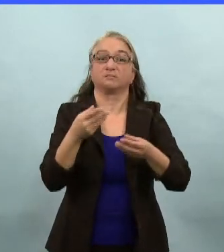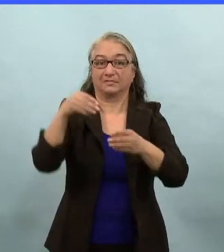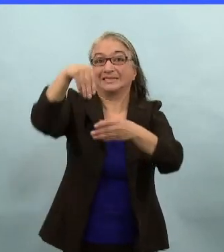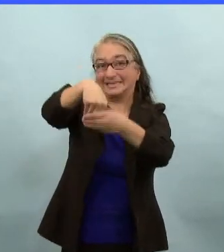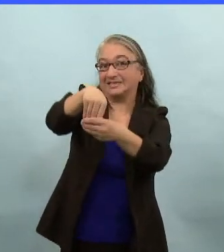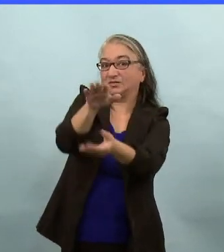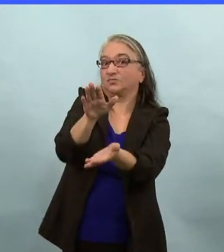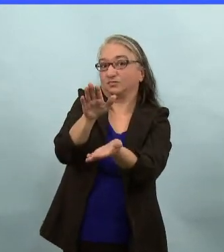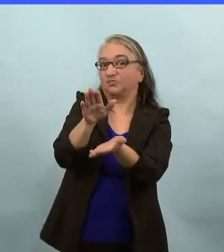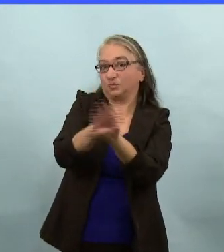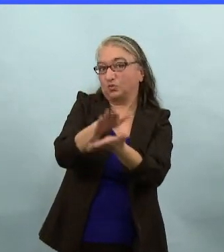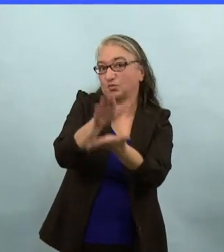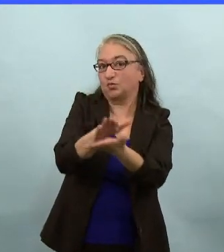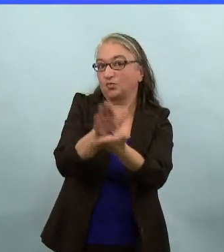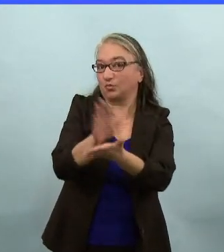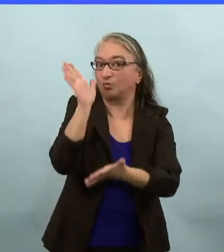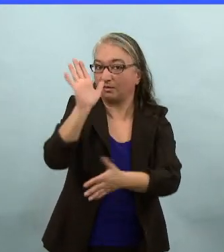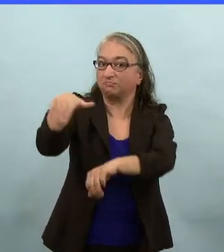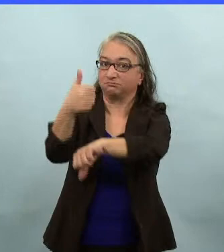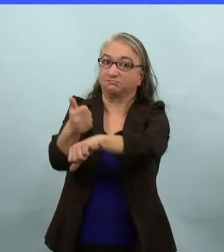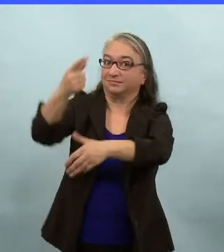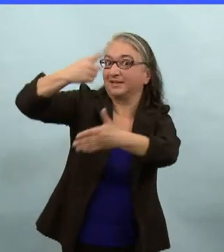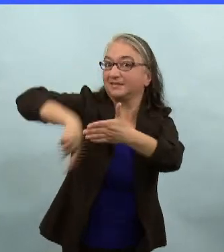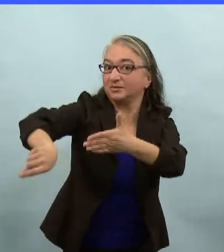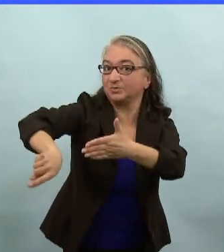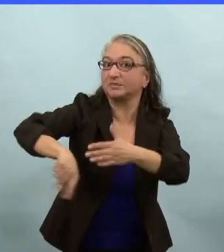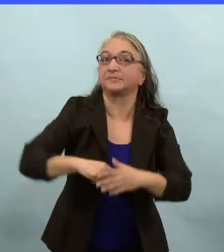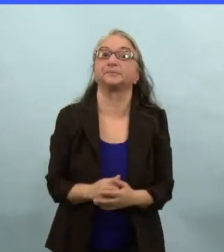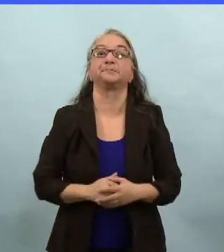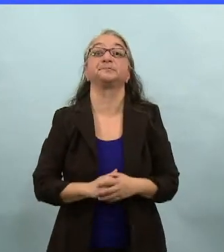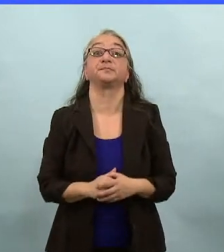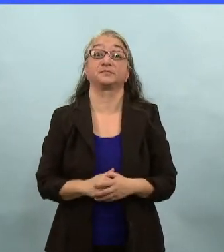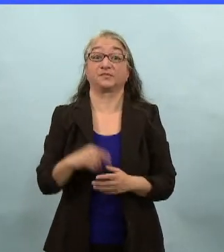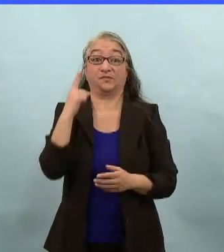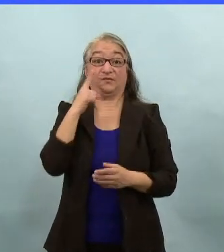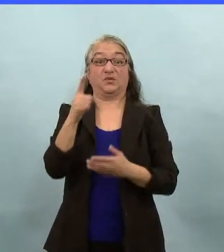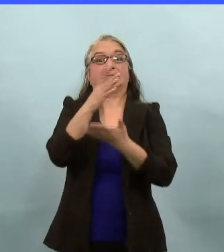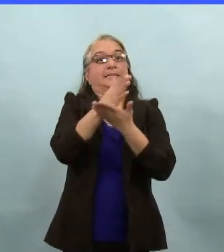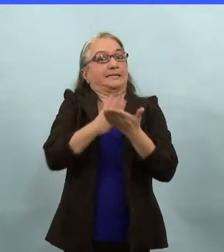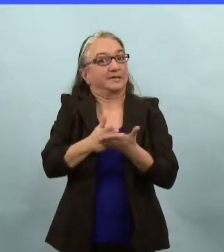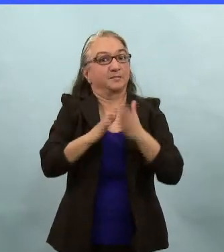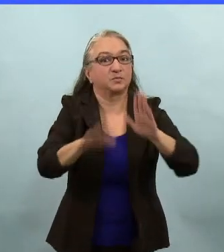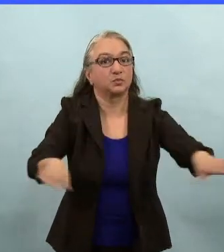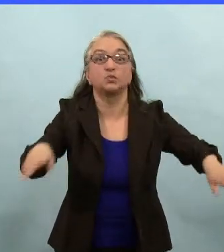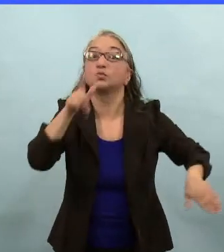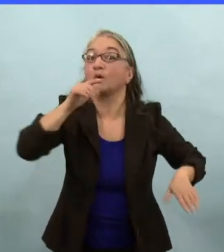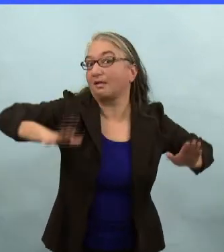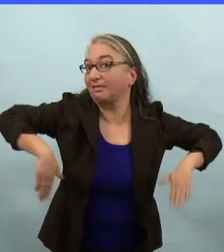those students uh vaccinated uh who aren't yet vaccinated so um those are the types of of things